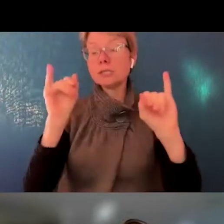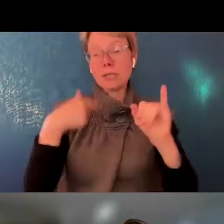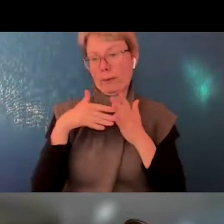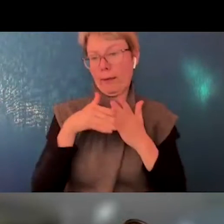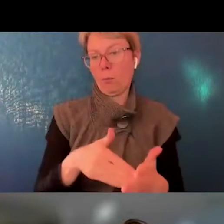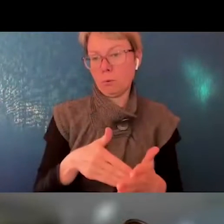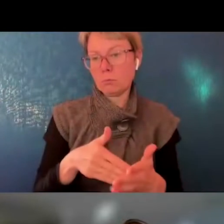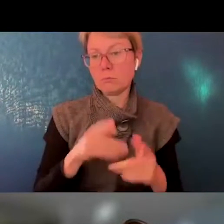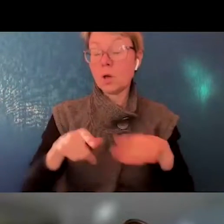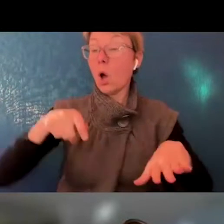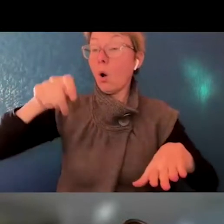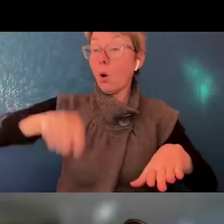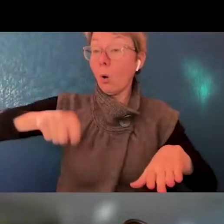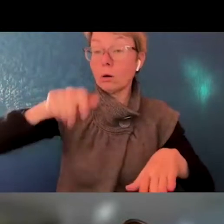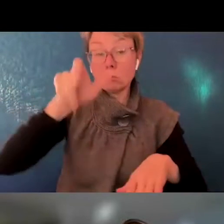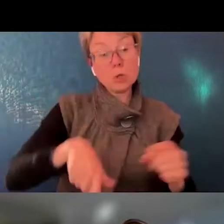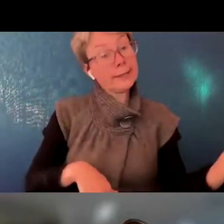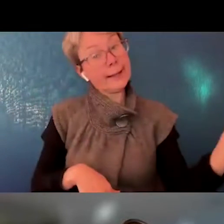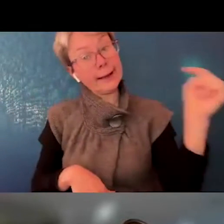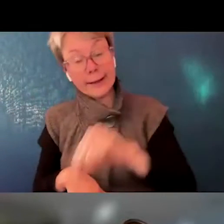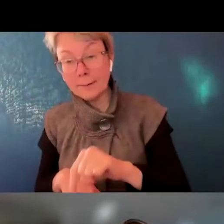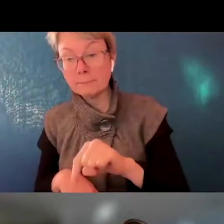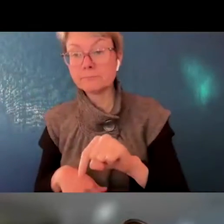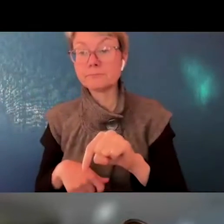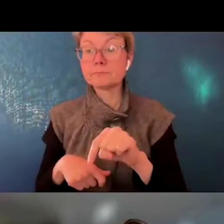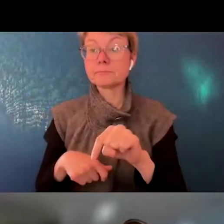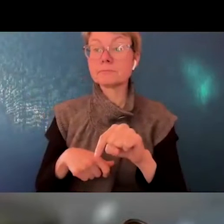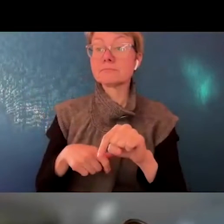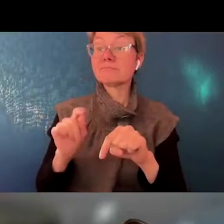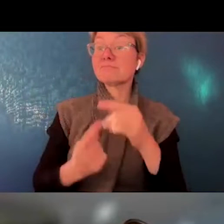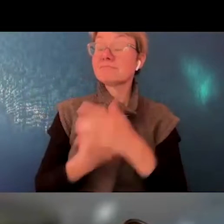dealing with is situations where a parent has taken a child without the other parents permission